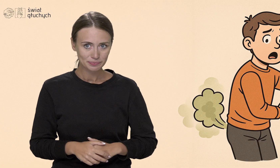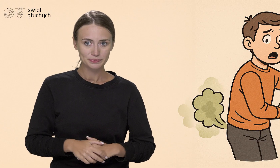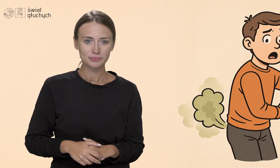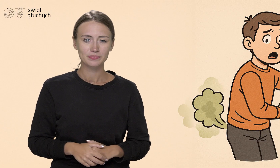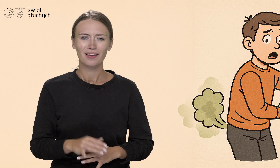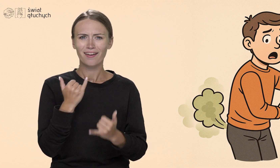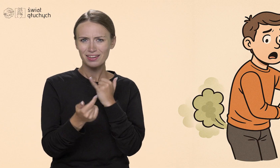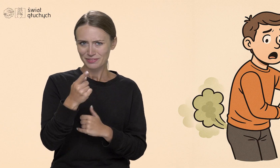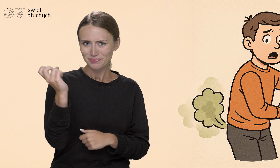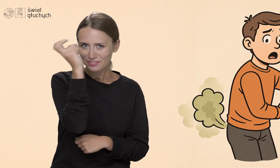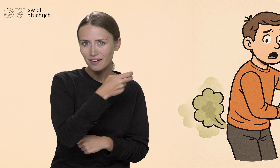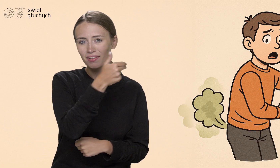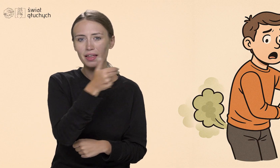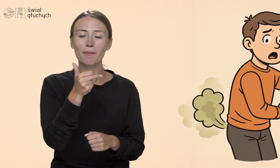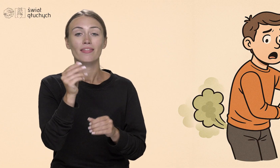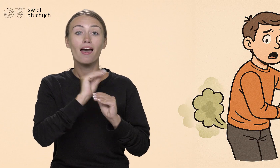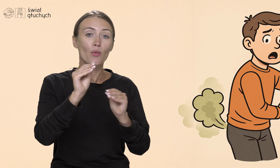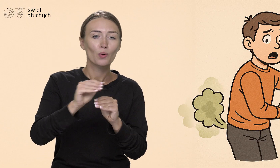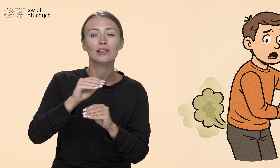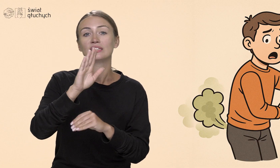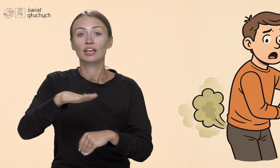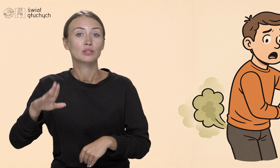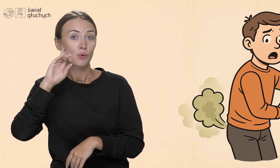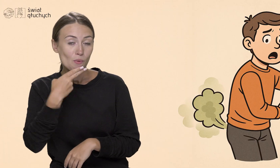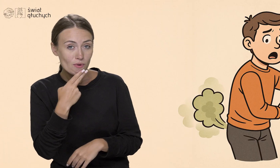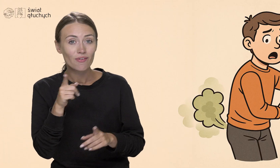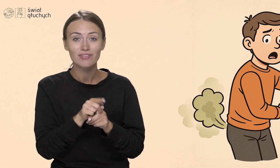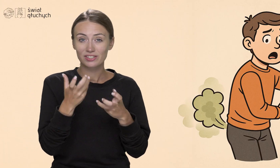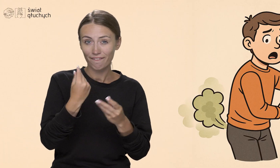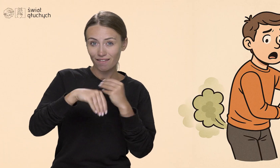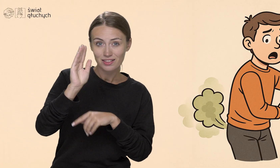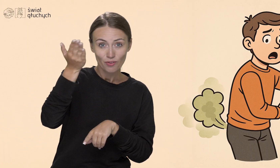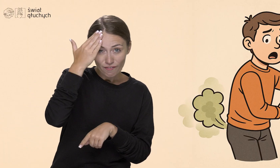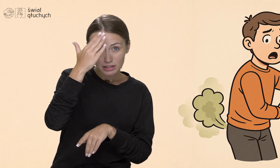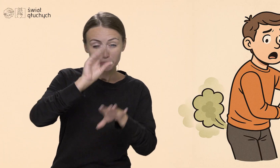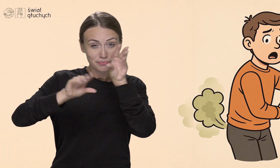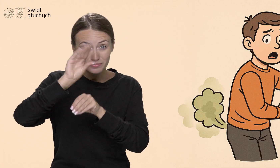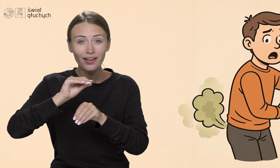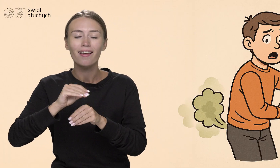If you are interested in the topic of deaf children’s education and would like to learn more about it,